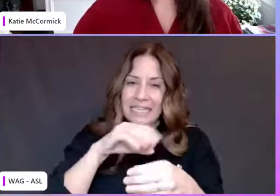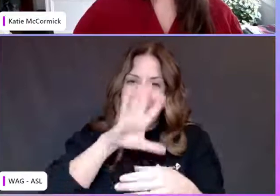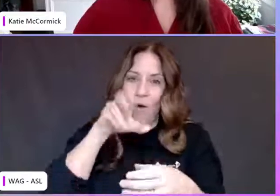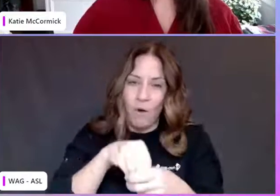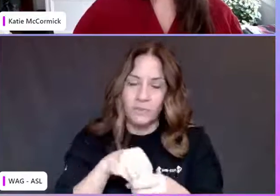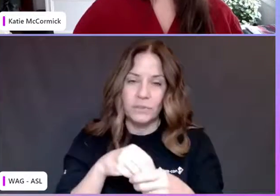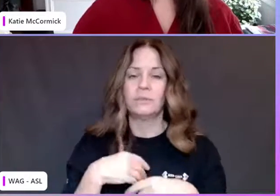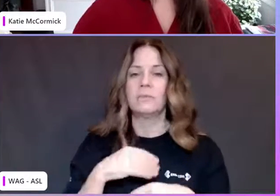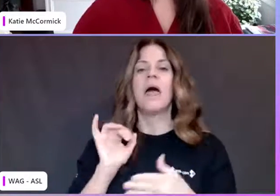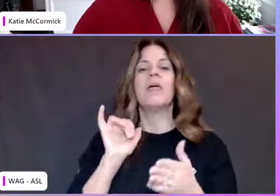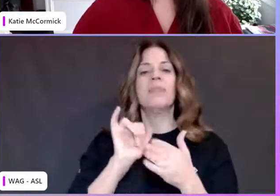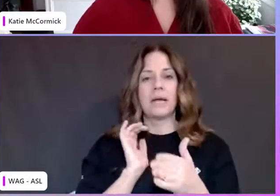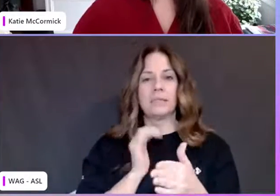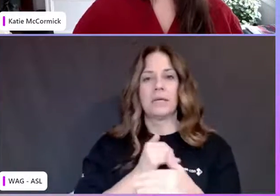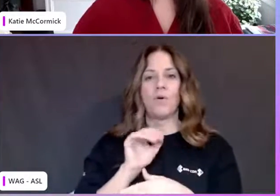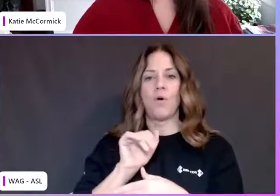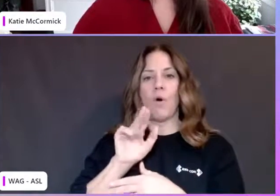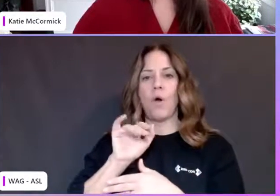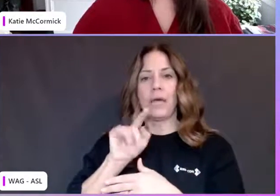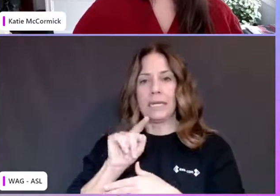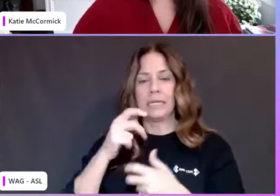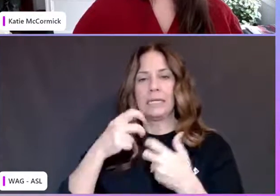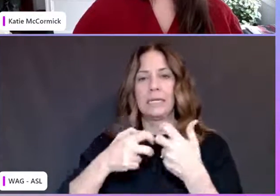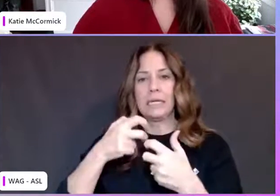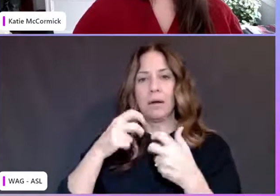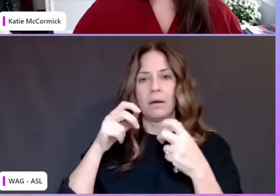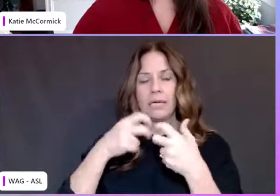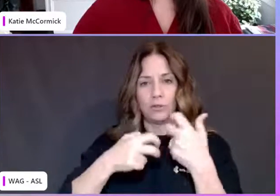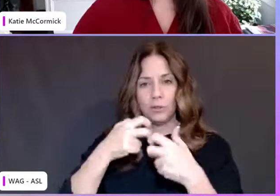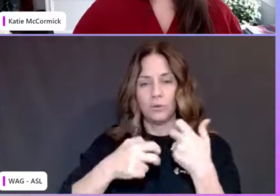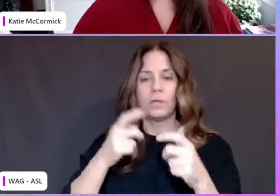accessibility issues that can't be used found using